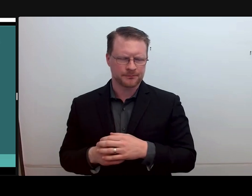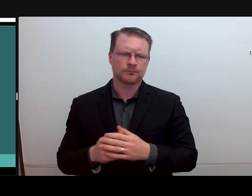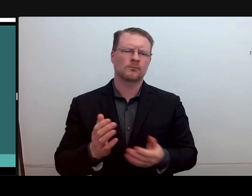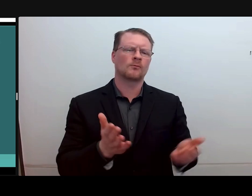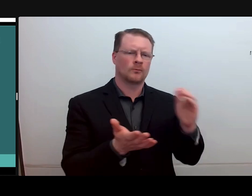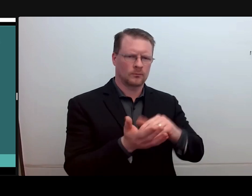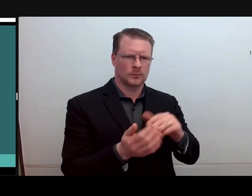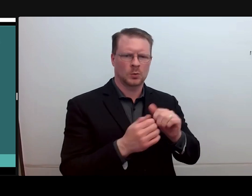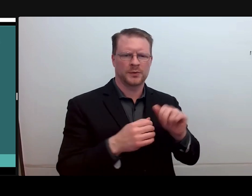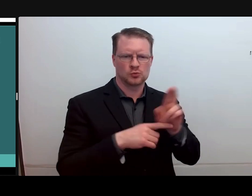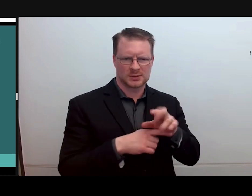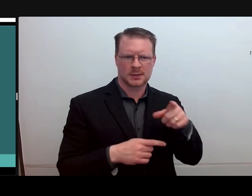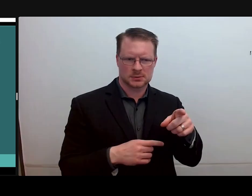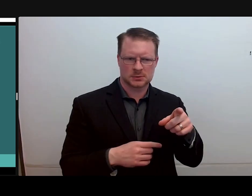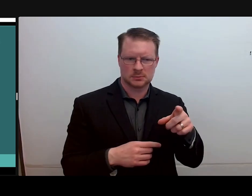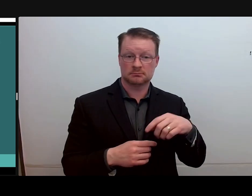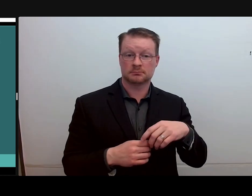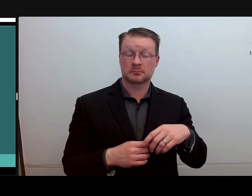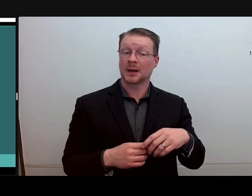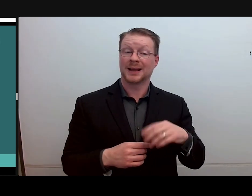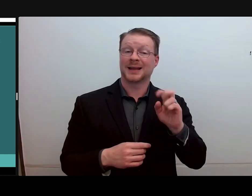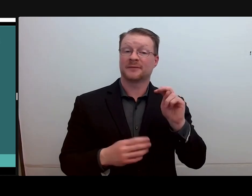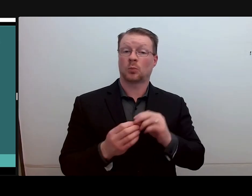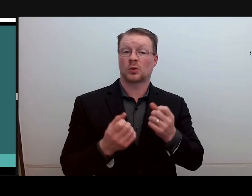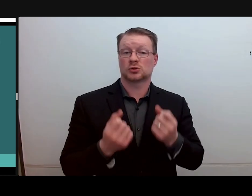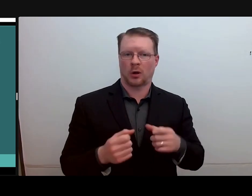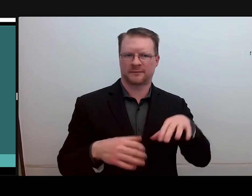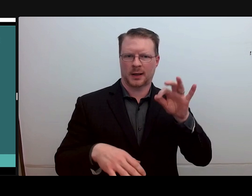symptoms, again, when we look at residents,